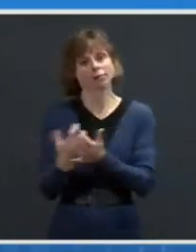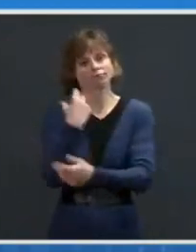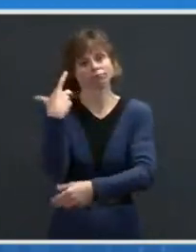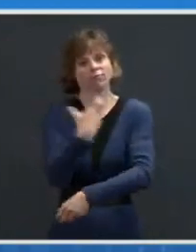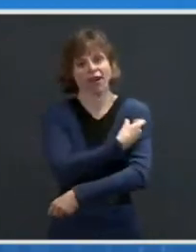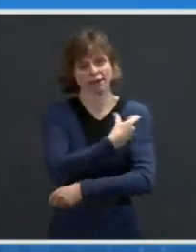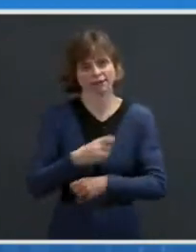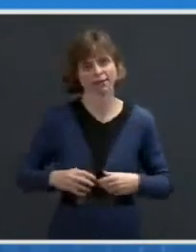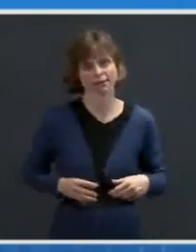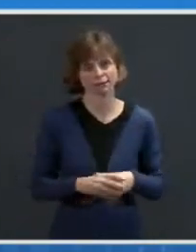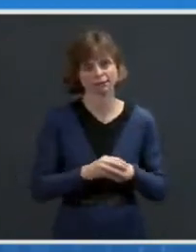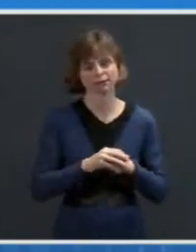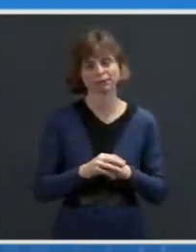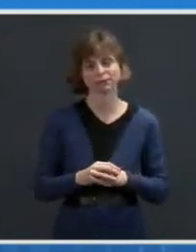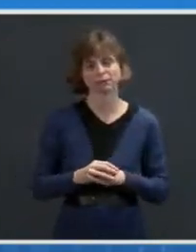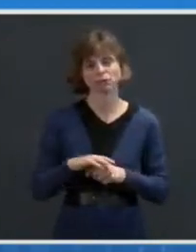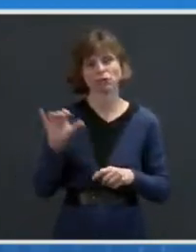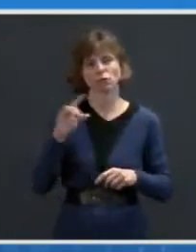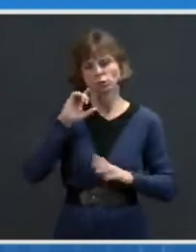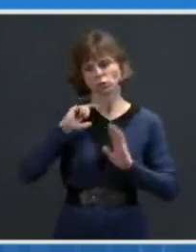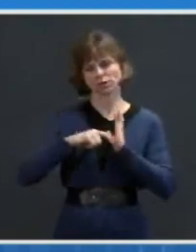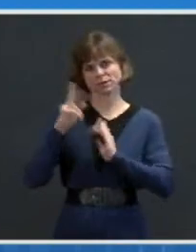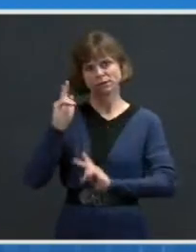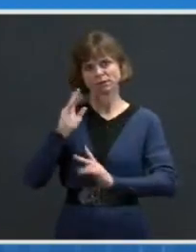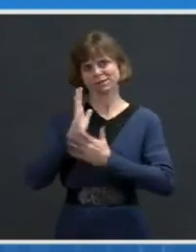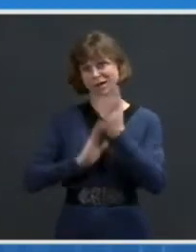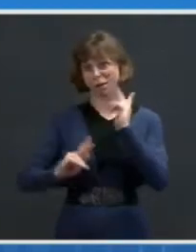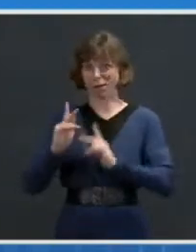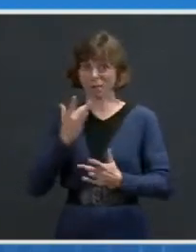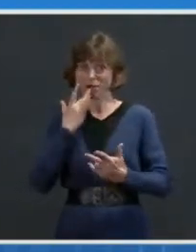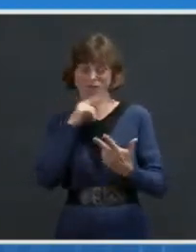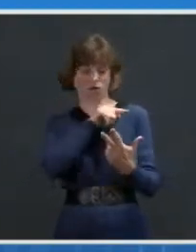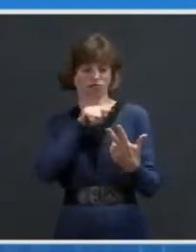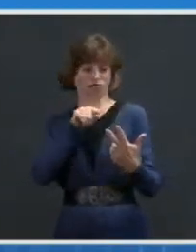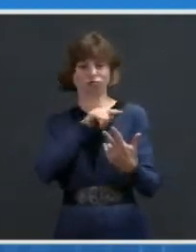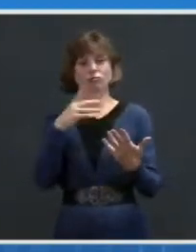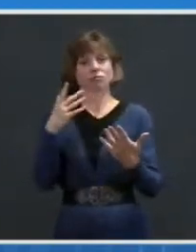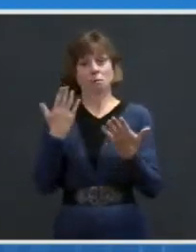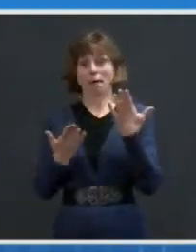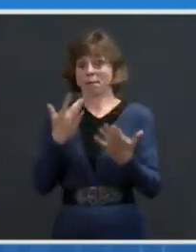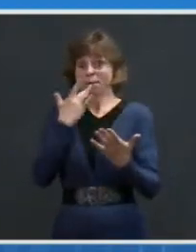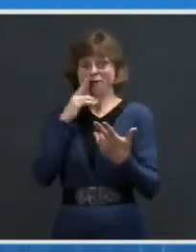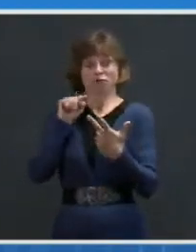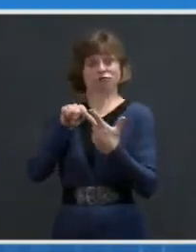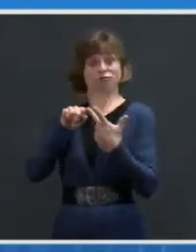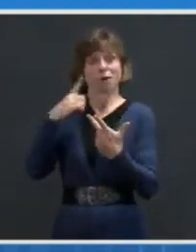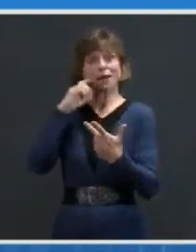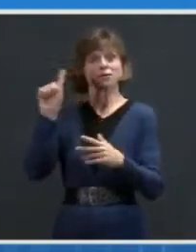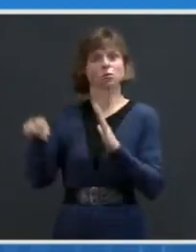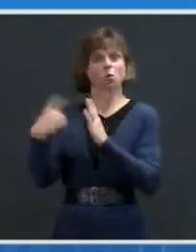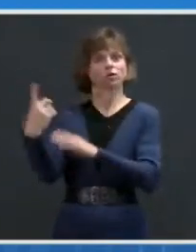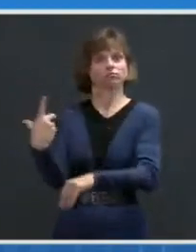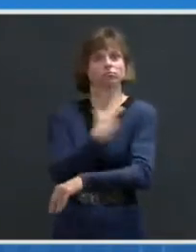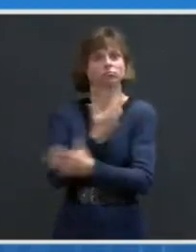CREATES GREATER OPPORTUNITY FOR PEOPLE TO GET VACCINATED.